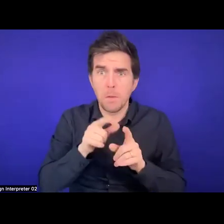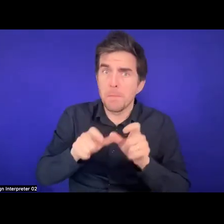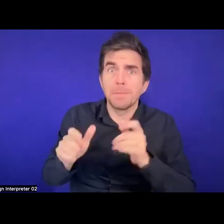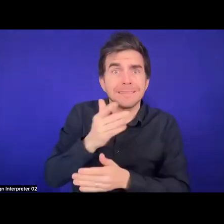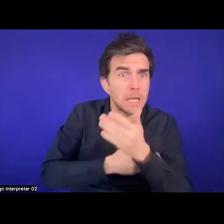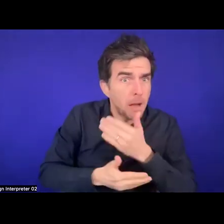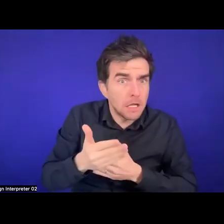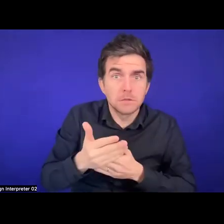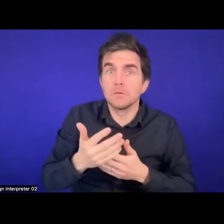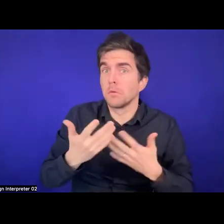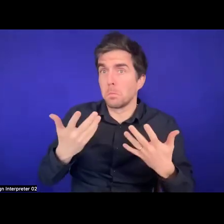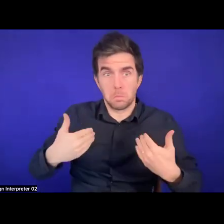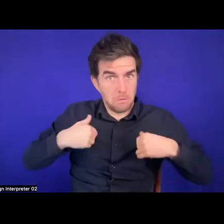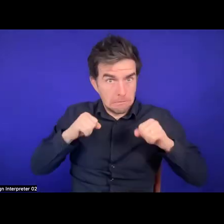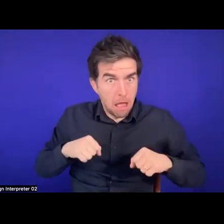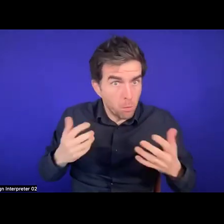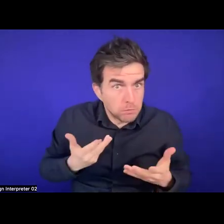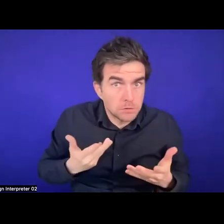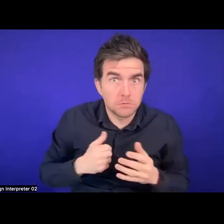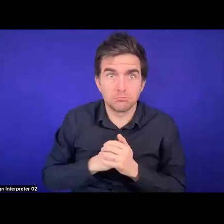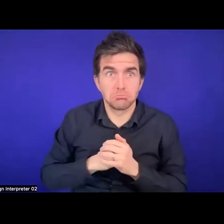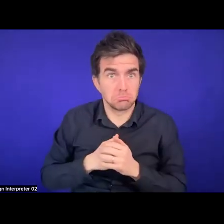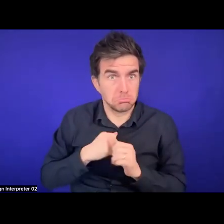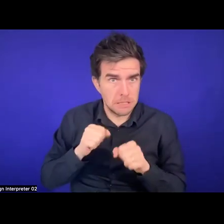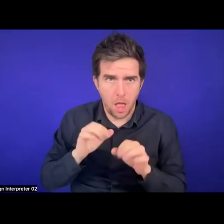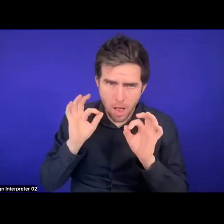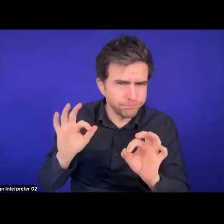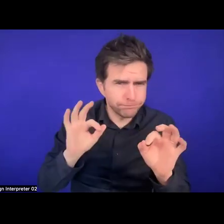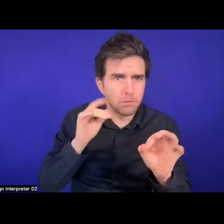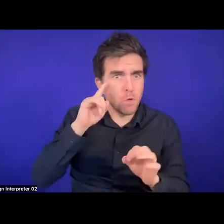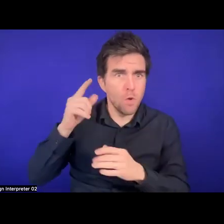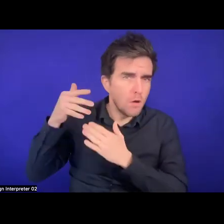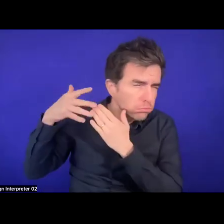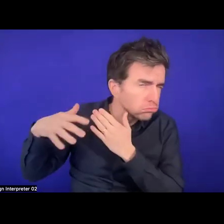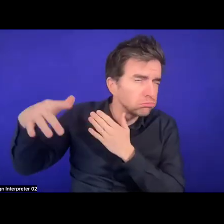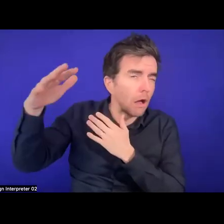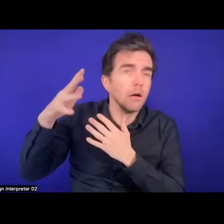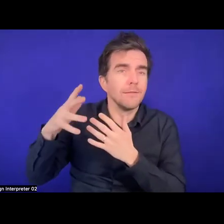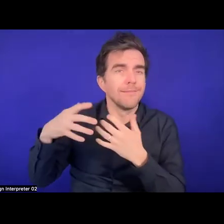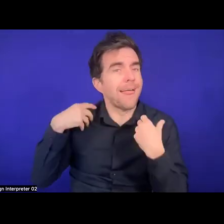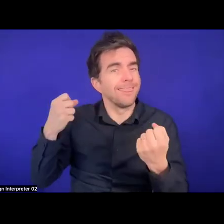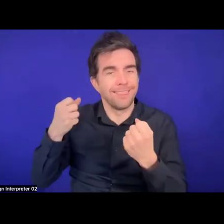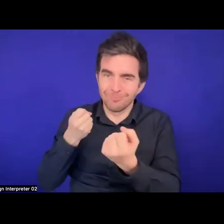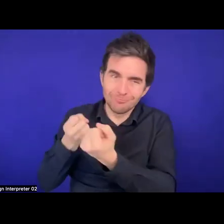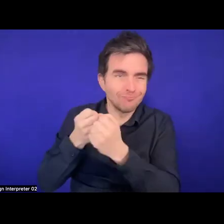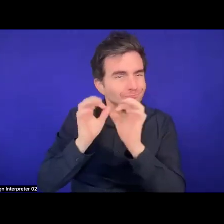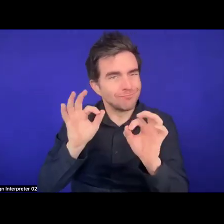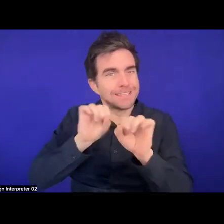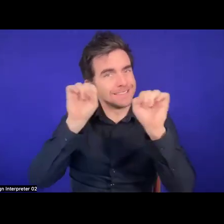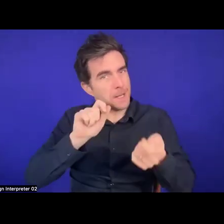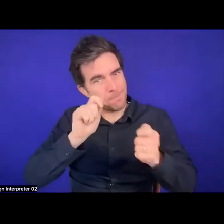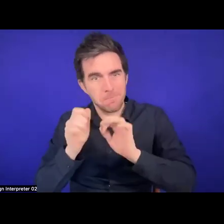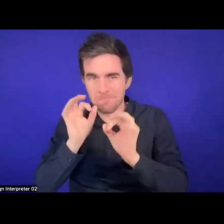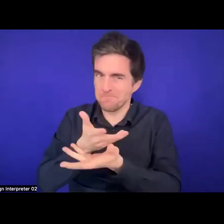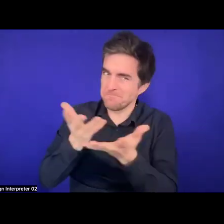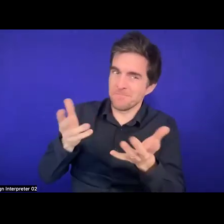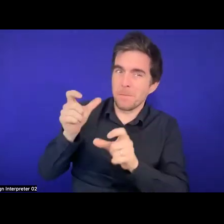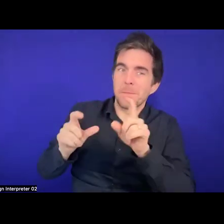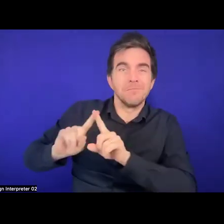system meets the needs of persons with disabilities and has a positive impact on autonomy and inclusion?